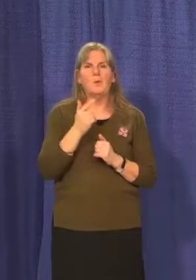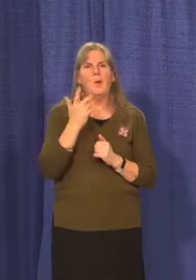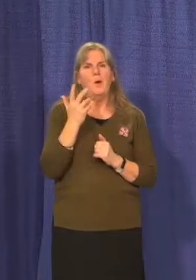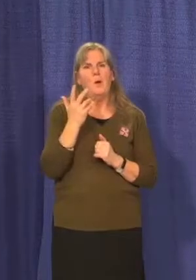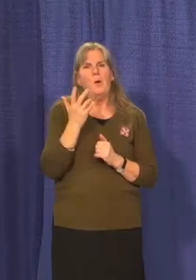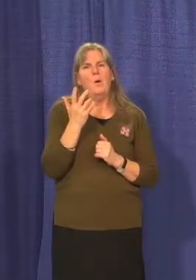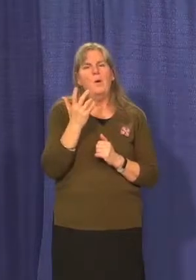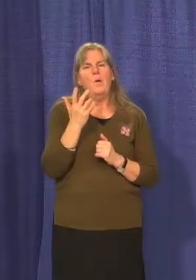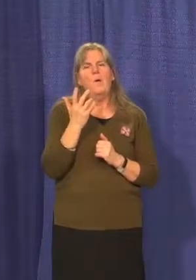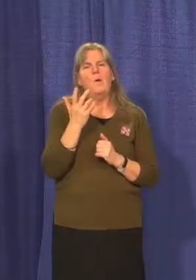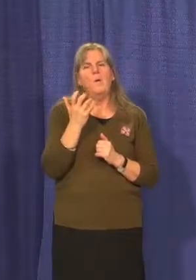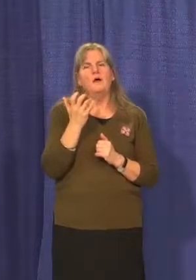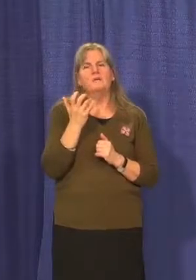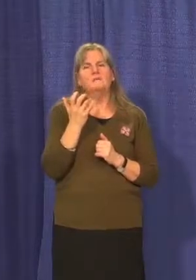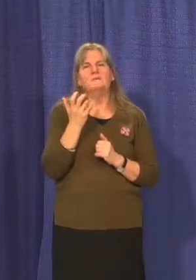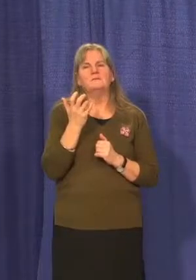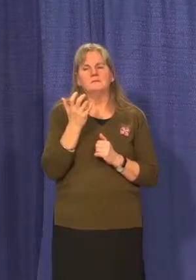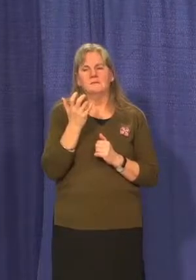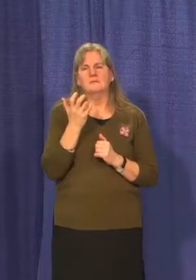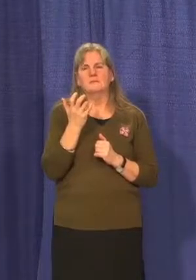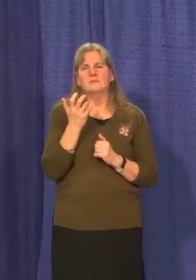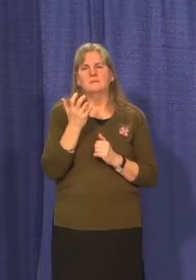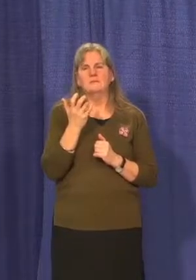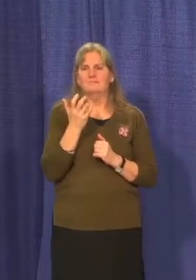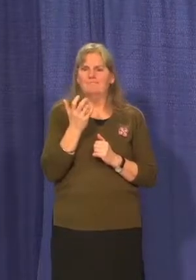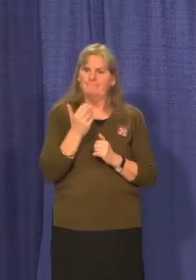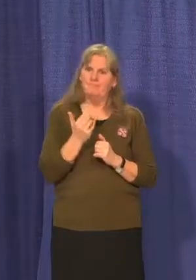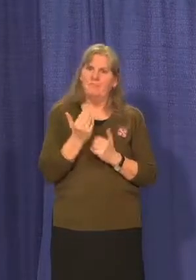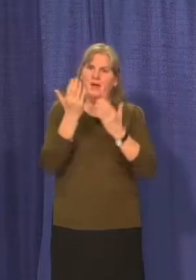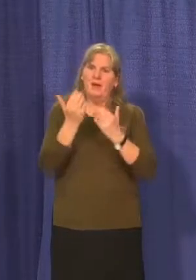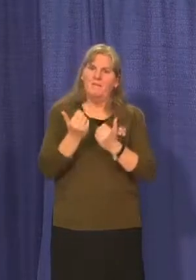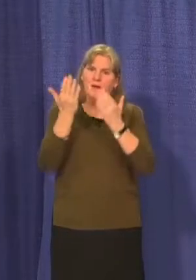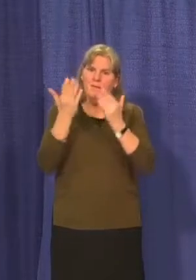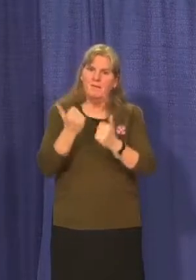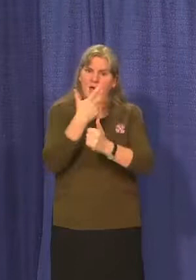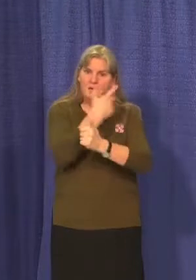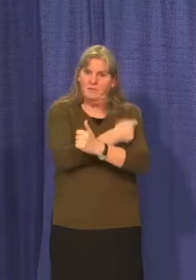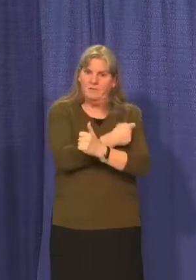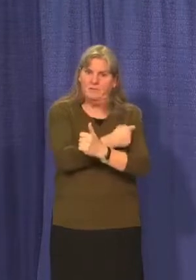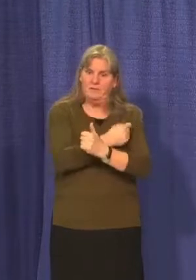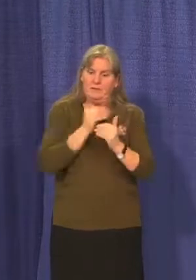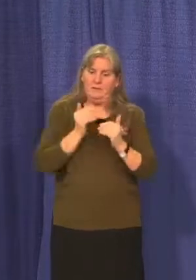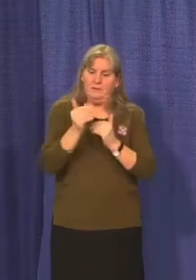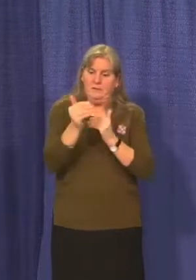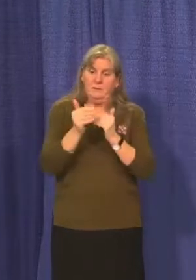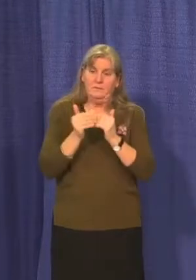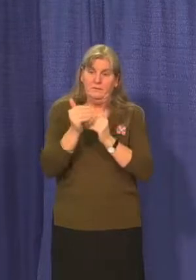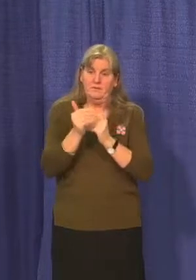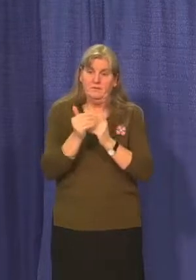going for an endgame here. So we are going for an intense vaccination period, over